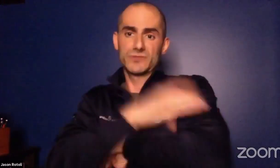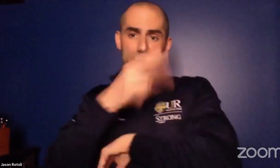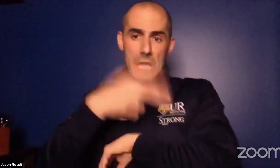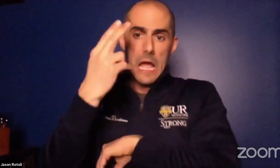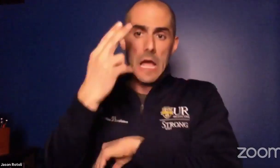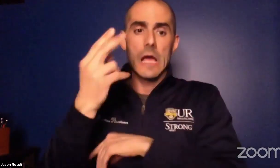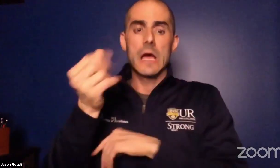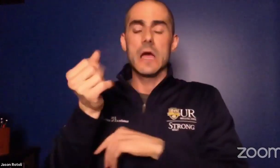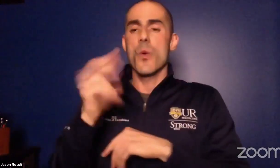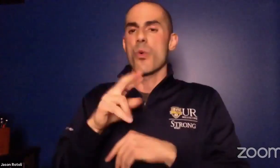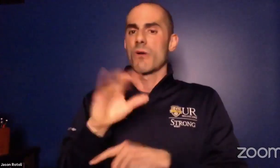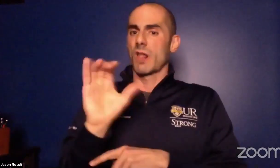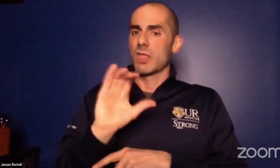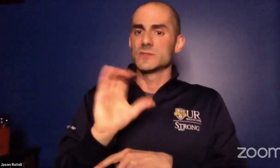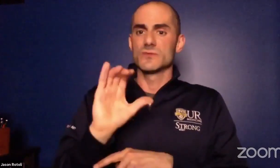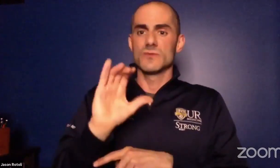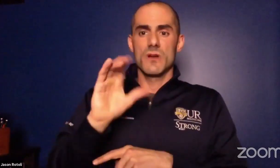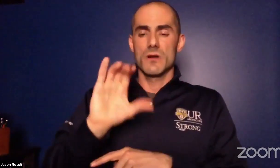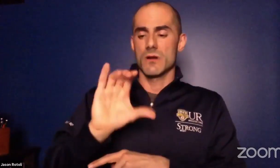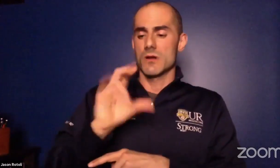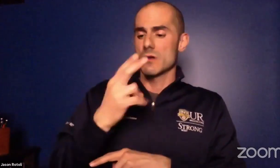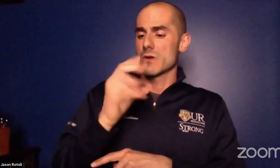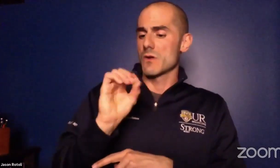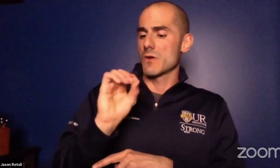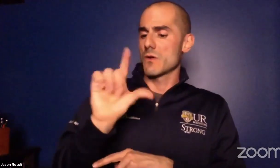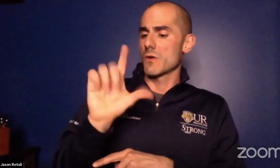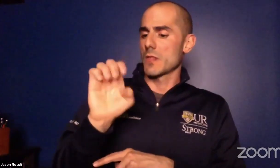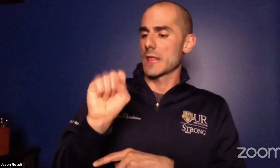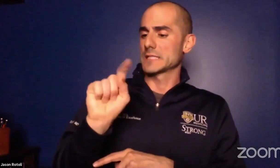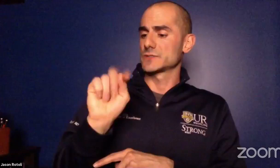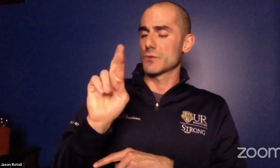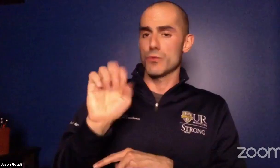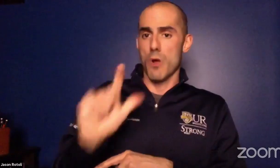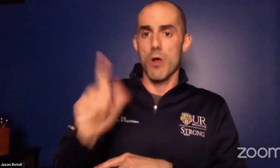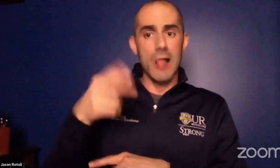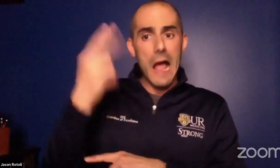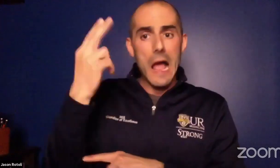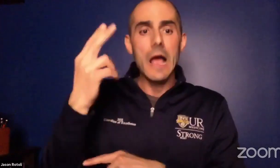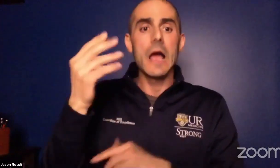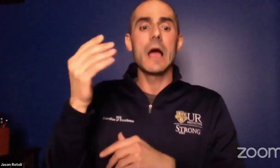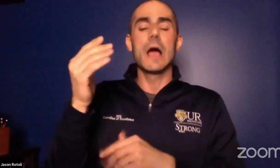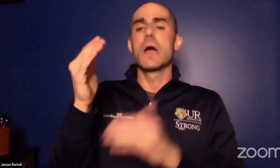the vessels are not working. When we talk about heart attack let's discuss who is at risk of